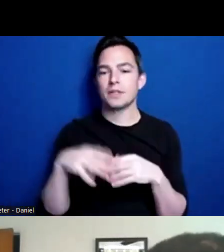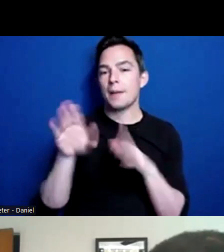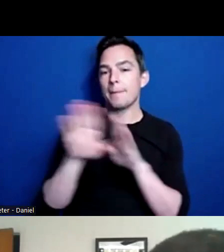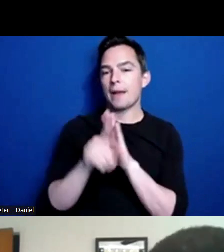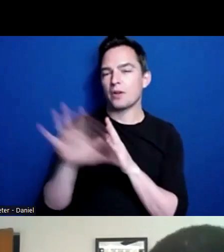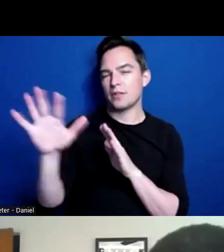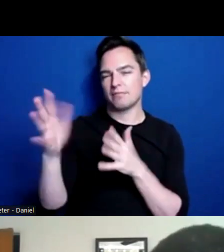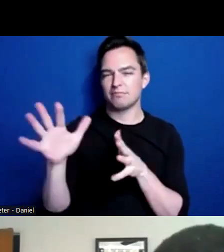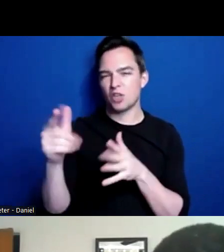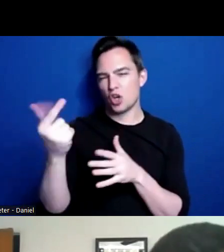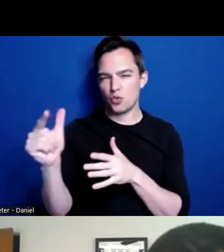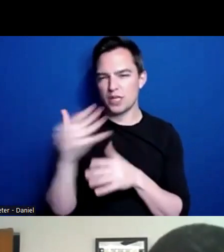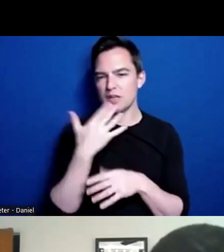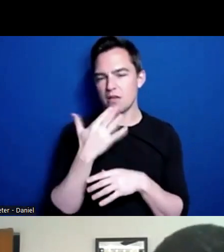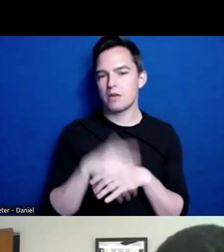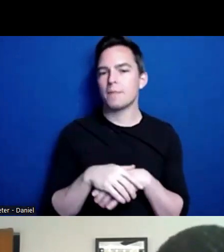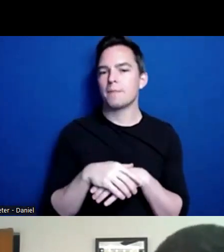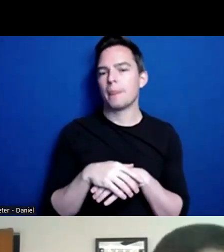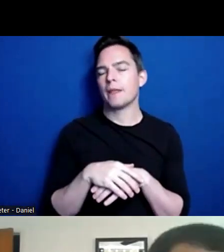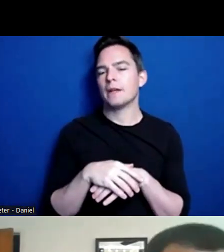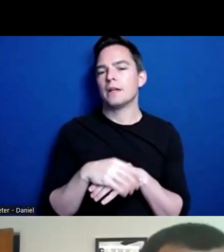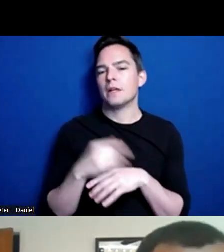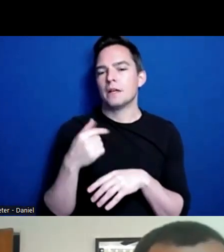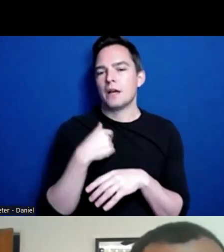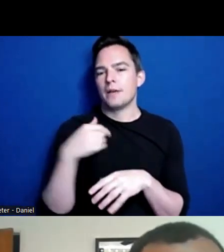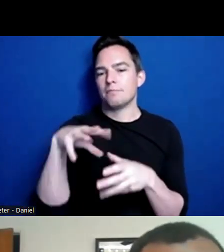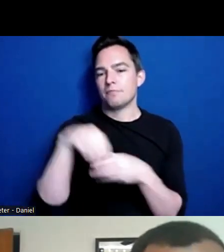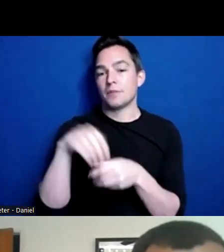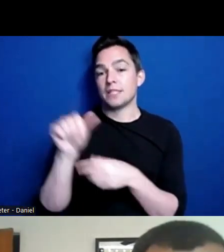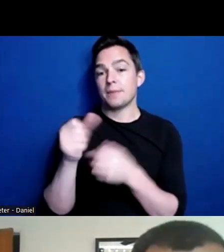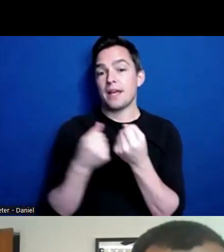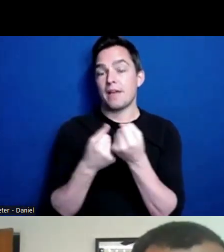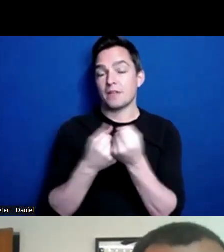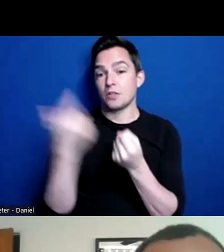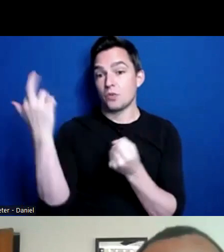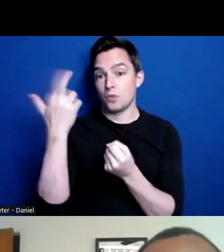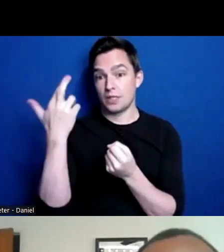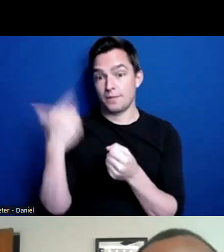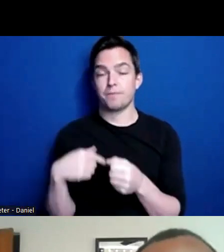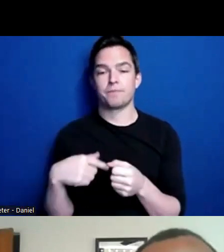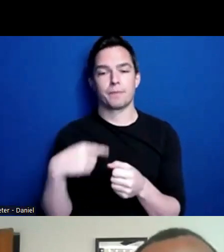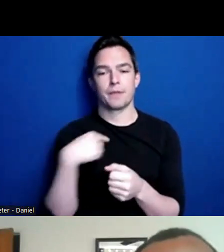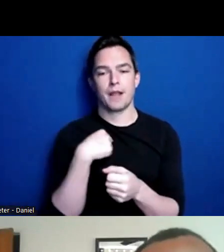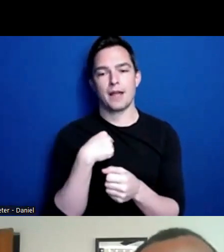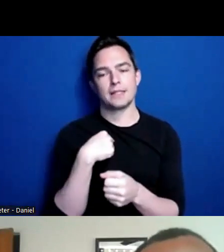color. I am involved in disability advocacy because I had a really,